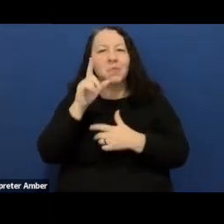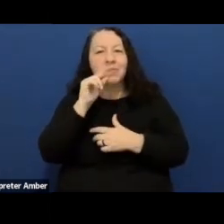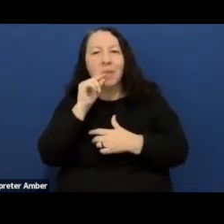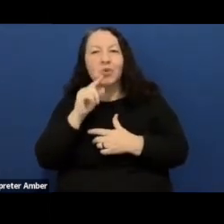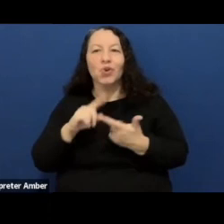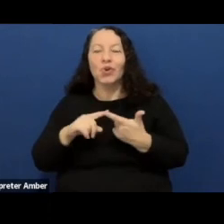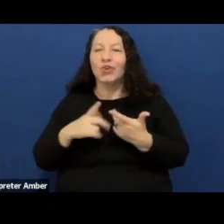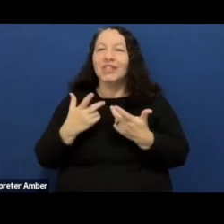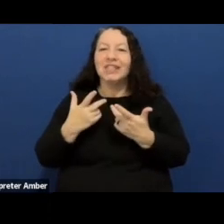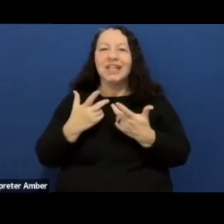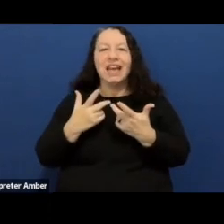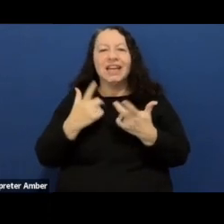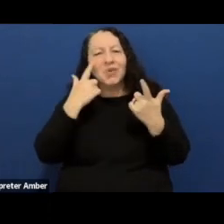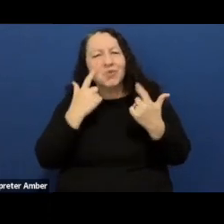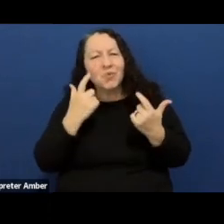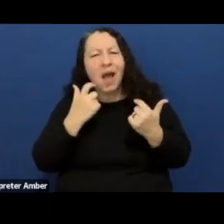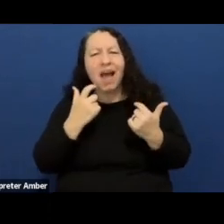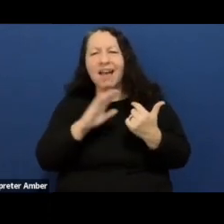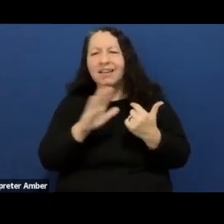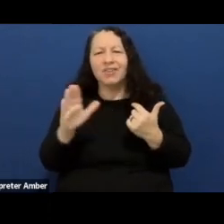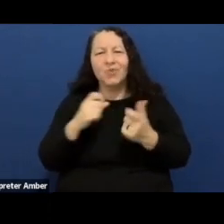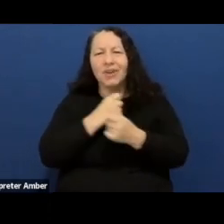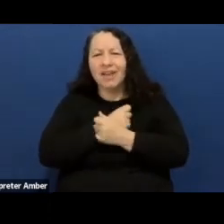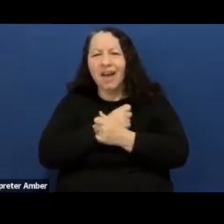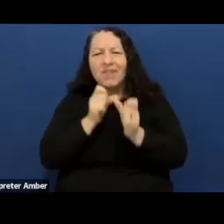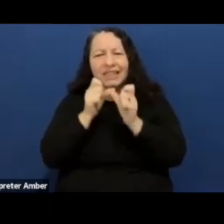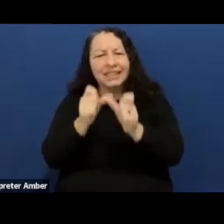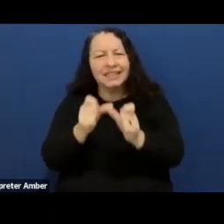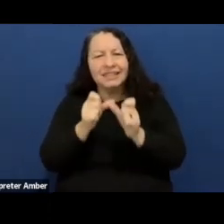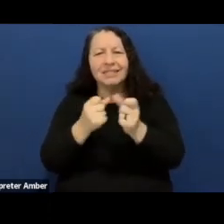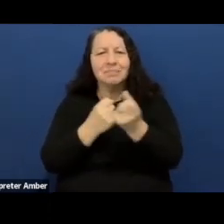and spend time with raptors. I can weep endlessly at your abundant generosity